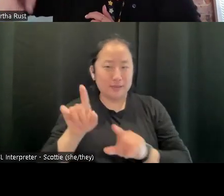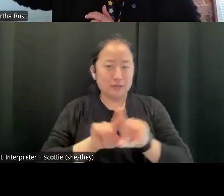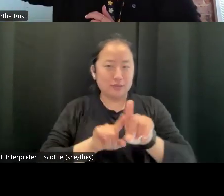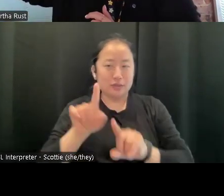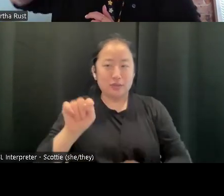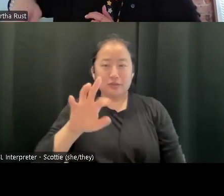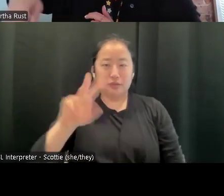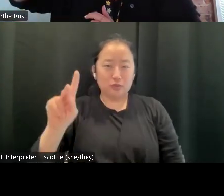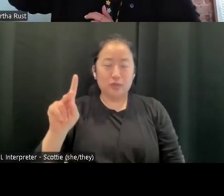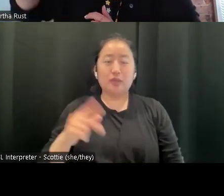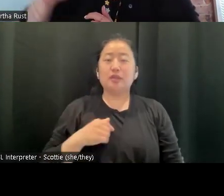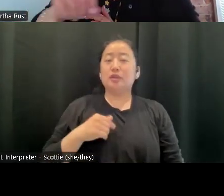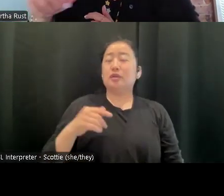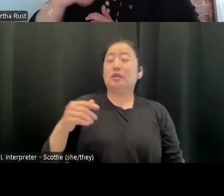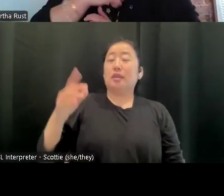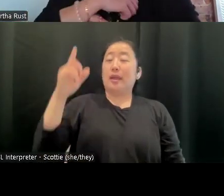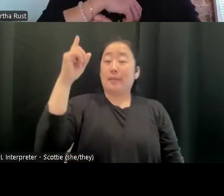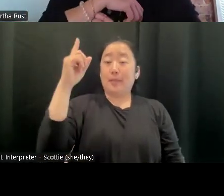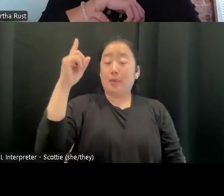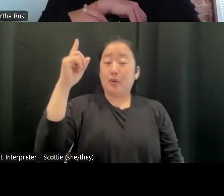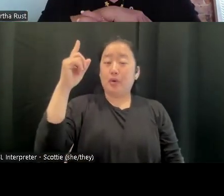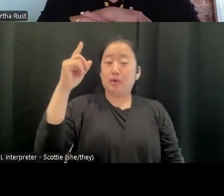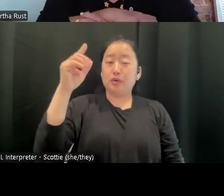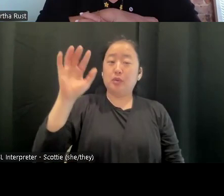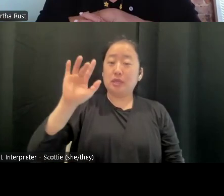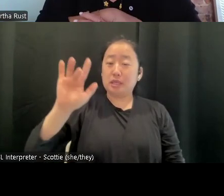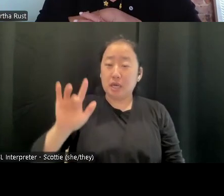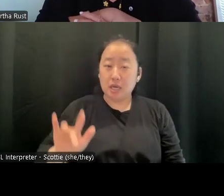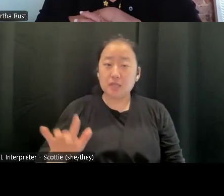music by touching it and moving it up and downed and they have some controls on that.